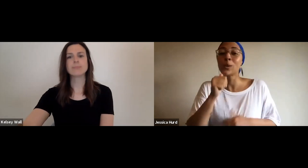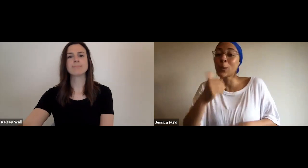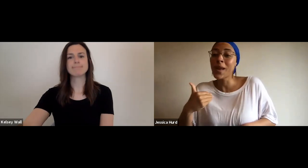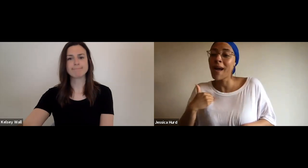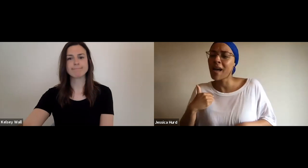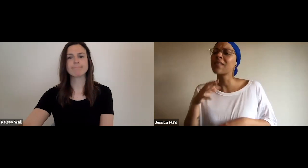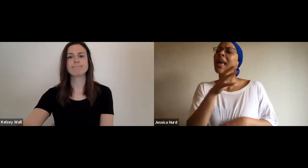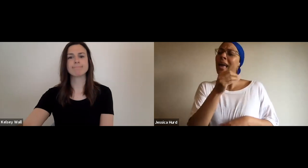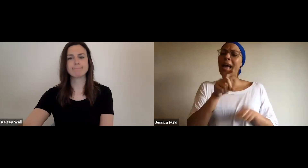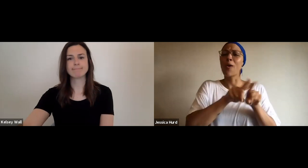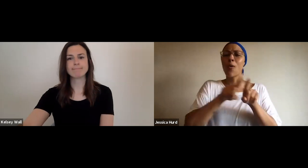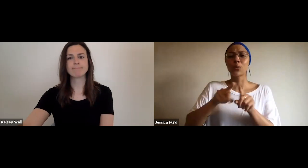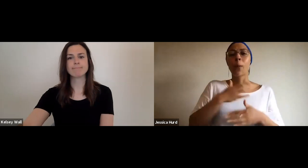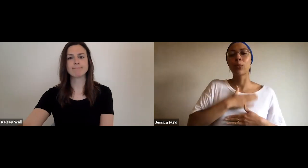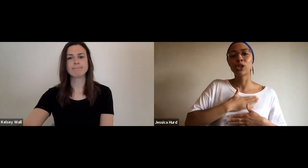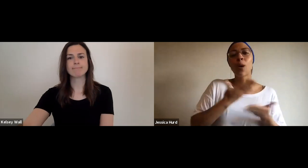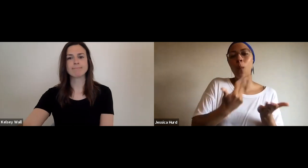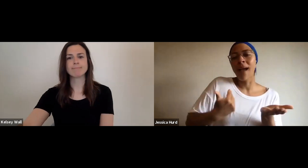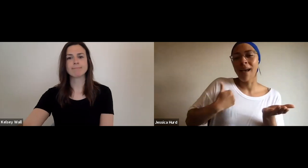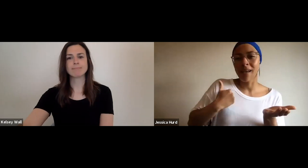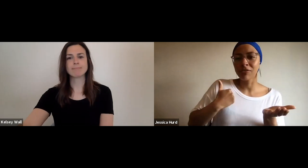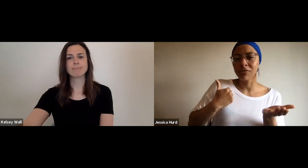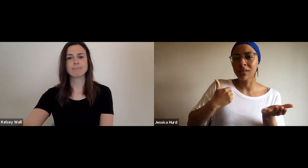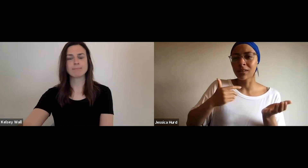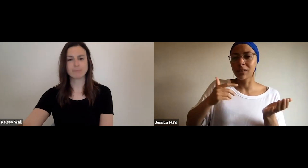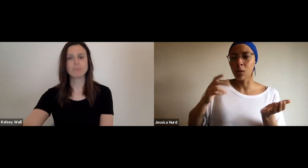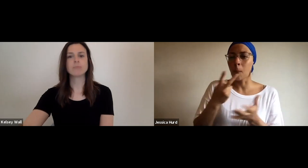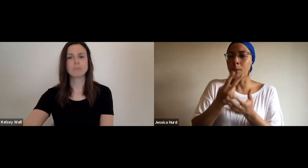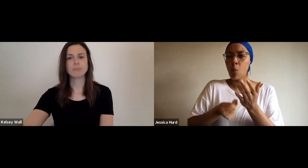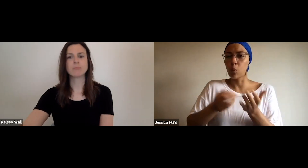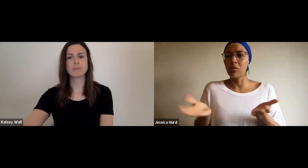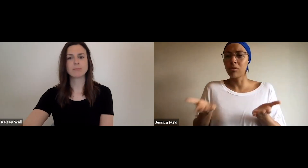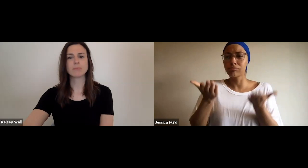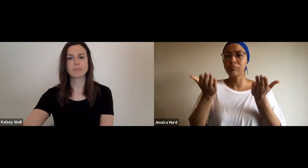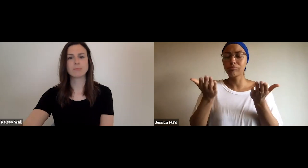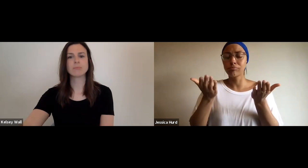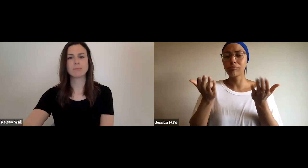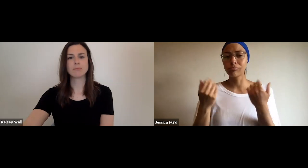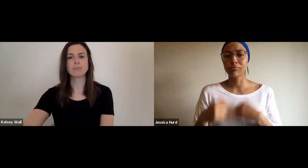Yeah, it's OK that you missed that opportunity or whatever it is that happened,